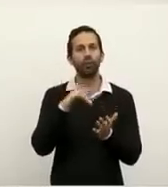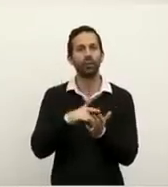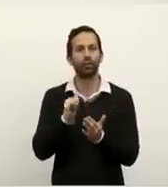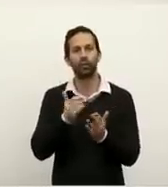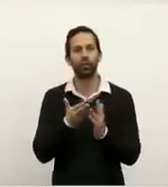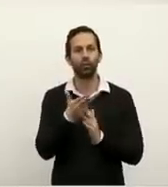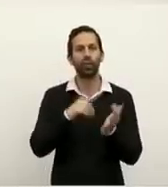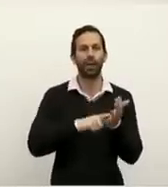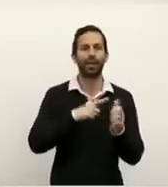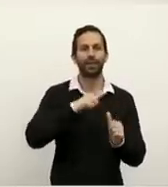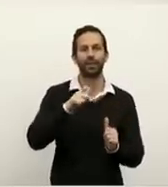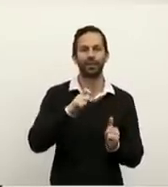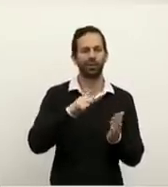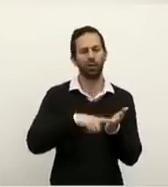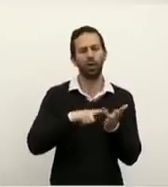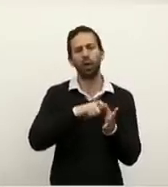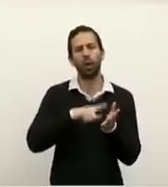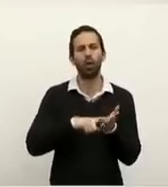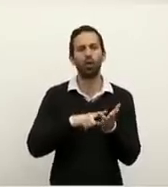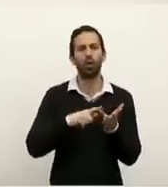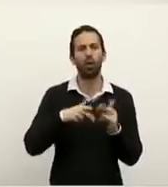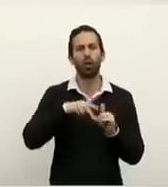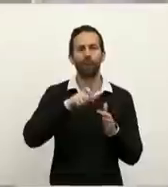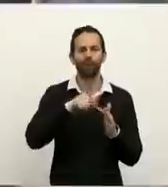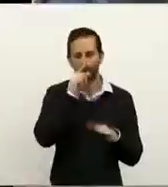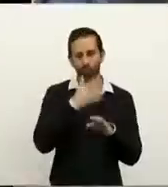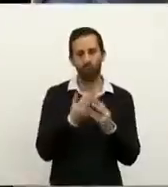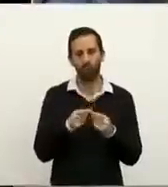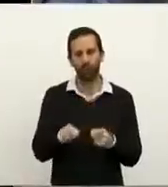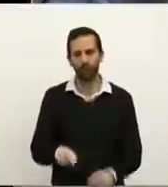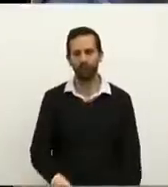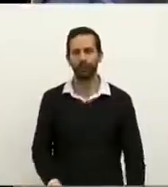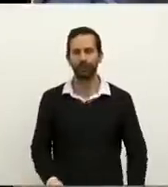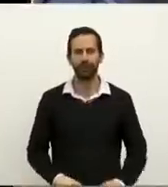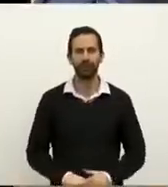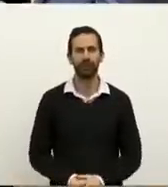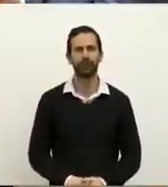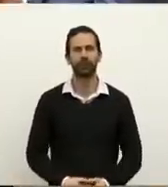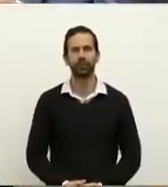or through their LAC or local office, and we can work with them. Great, thank you.